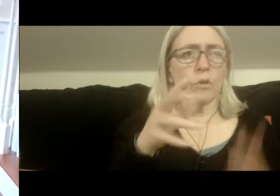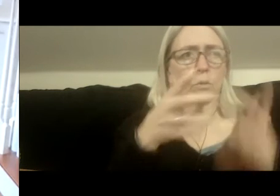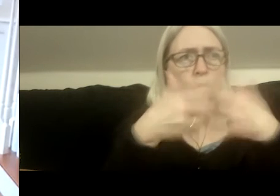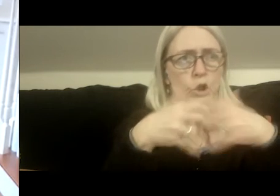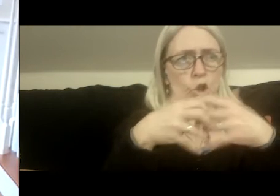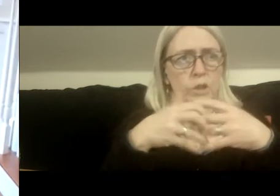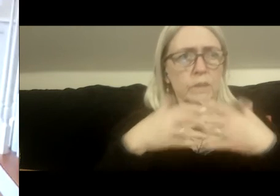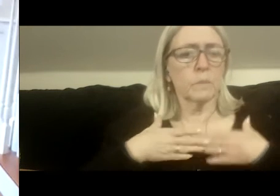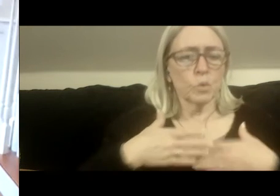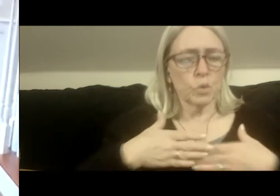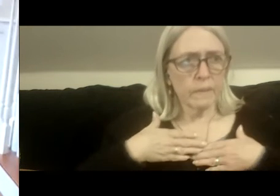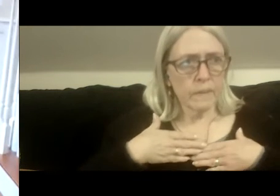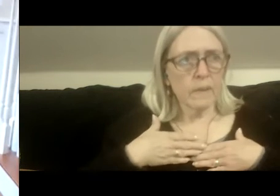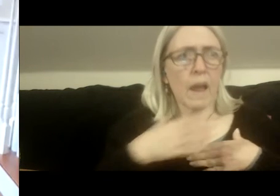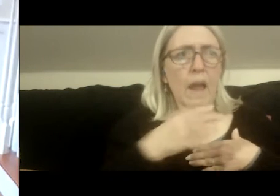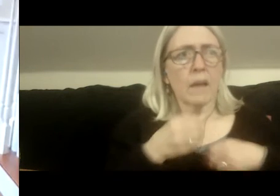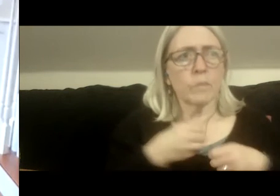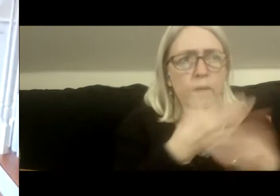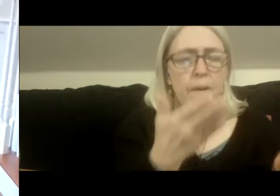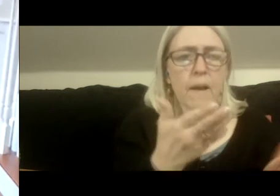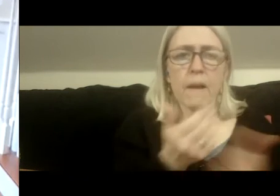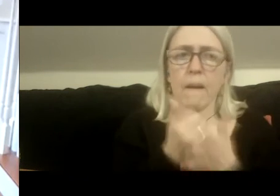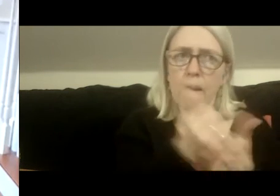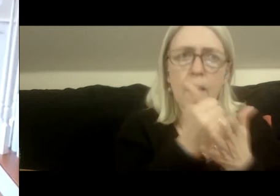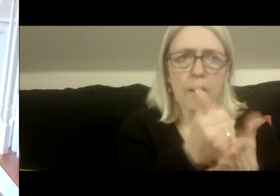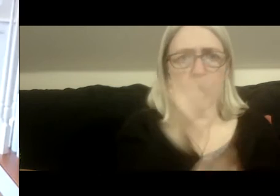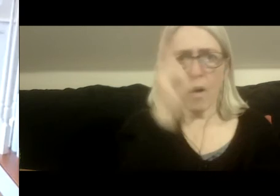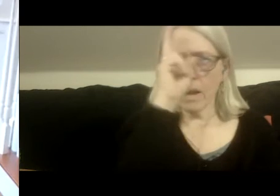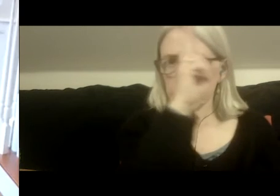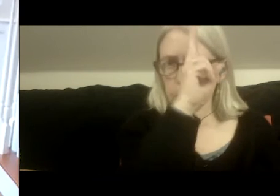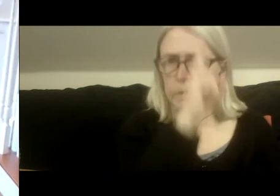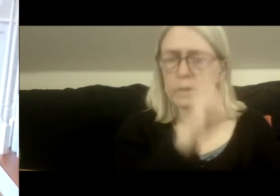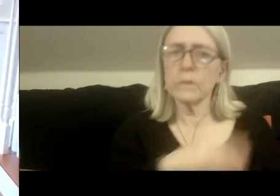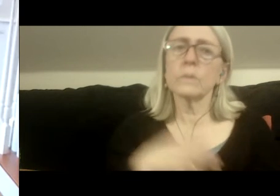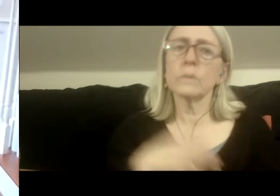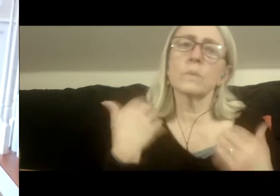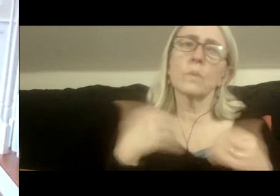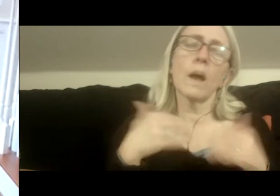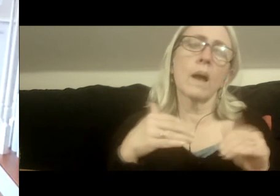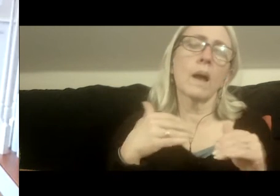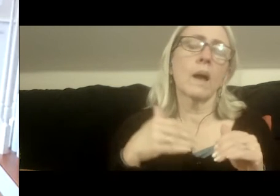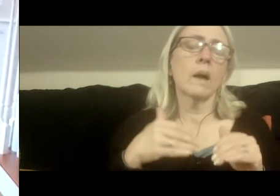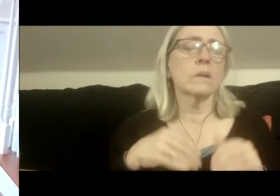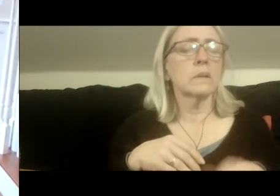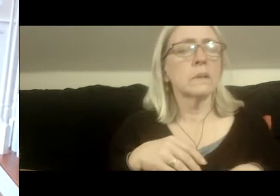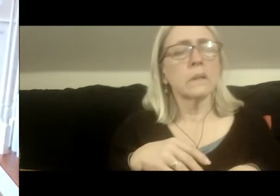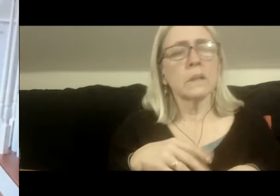Their dedication, commitment, and hard work throughout the pandemic was nothing short of remarkable.